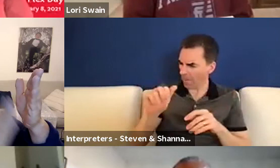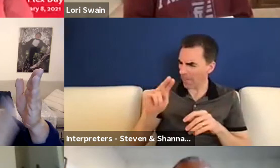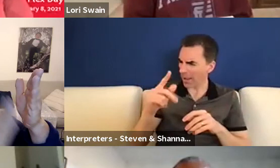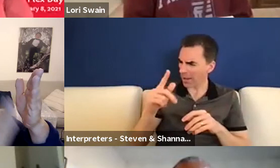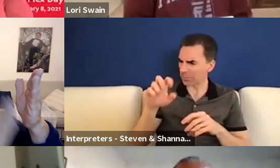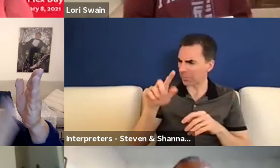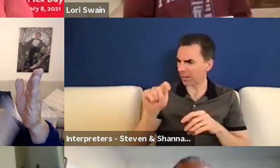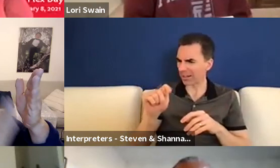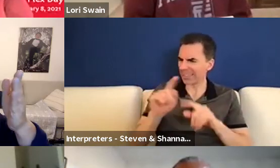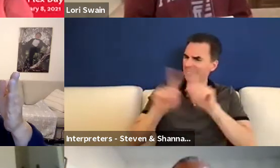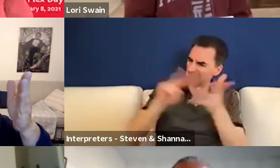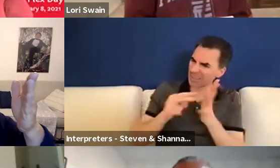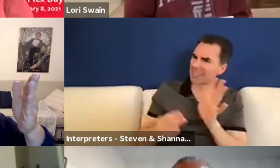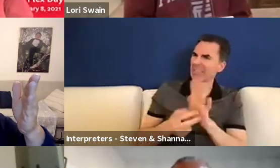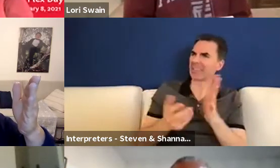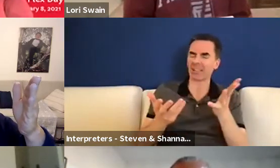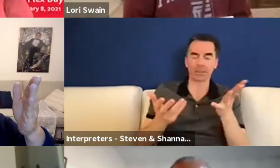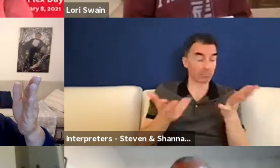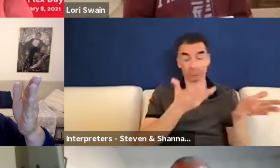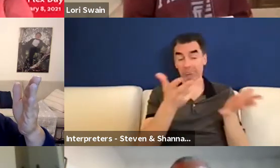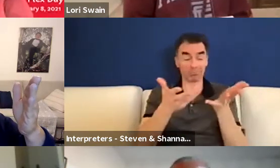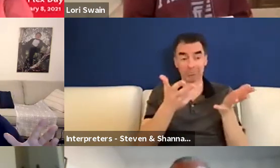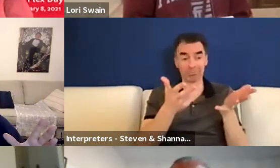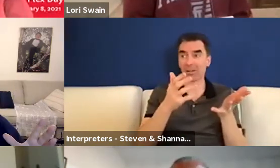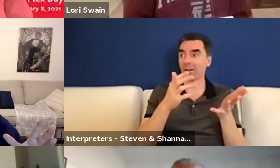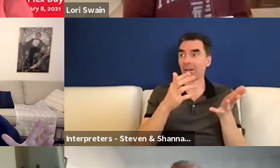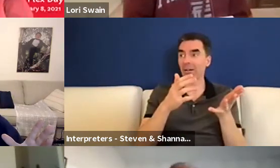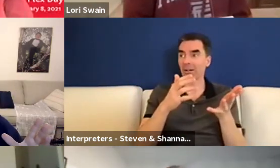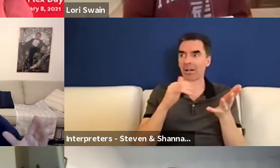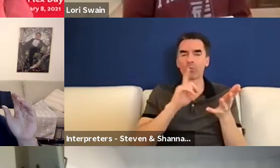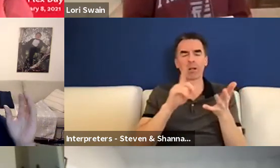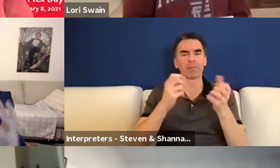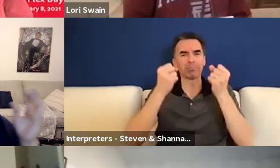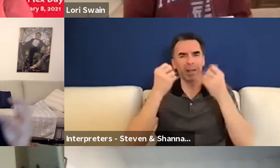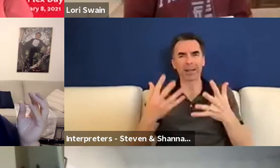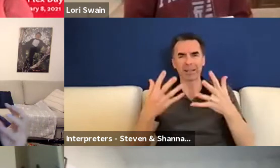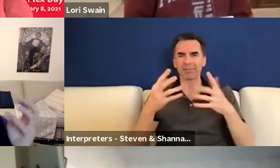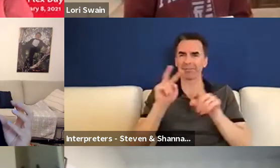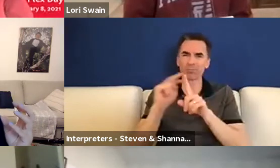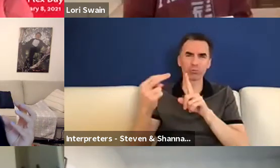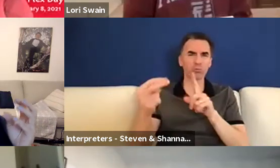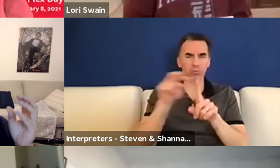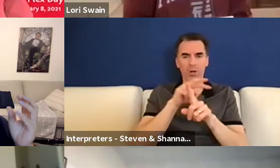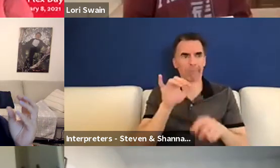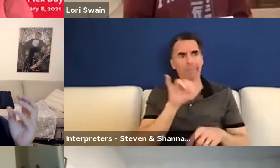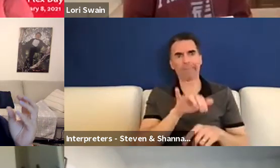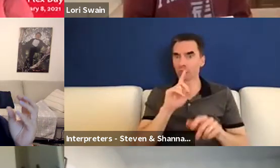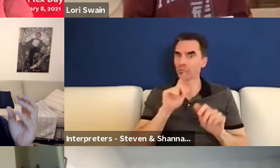go here or here or here. And I think that's very hard for a faculty member, because we're so used to looking at departments and